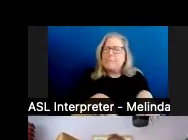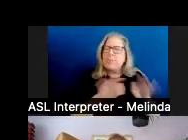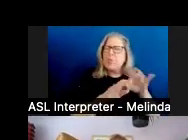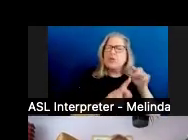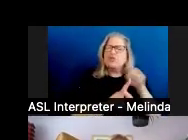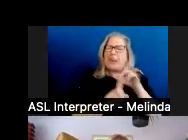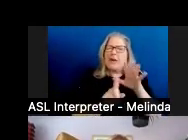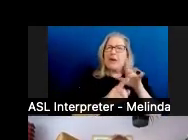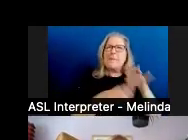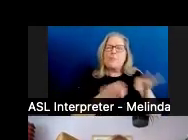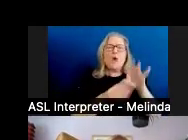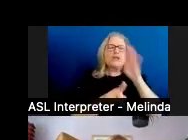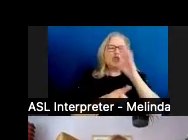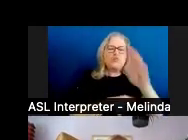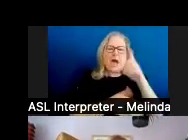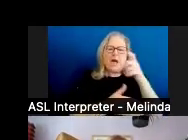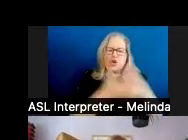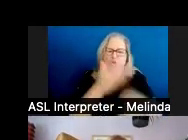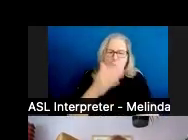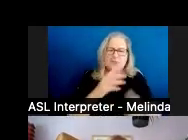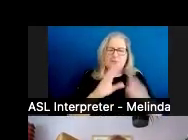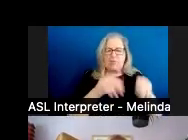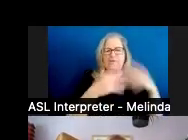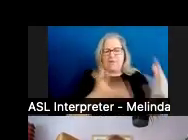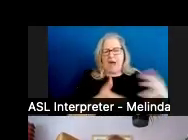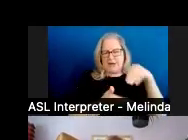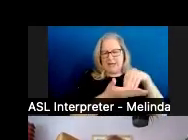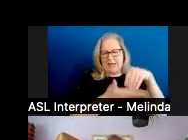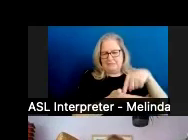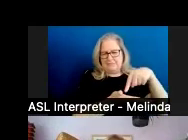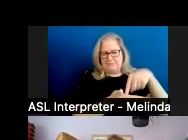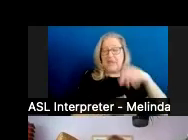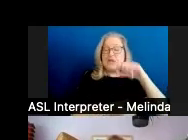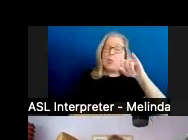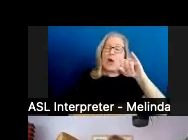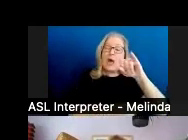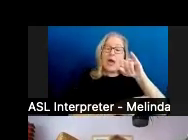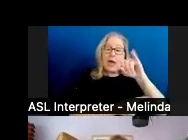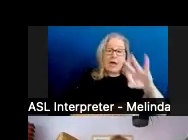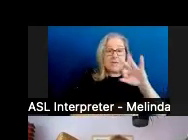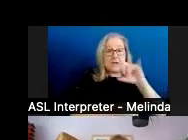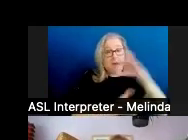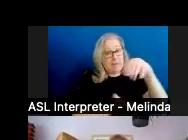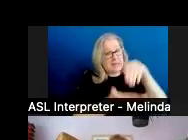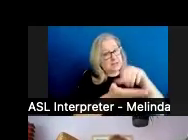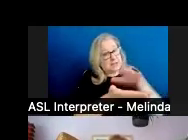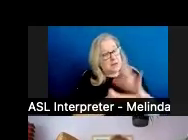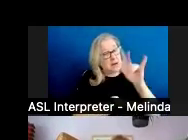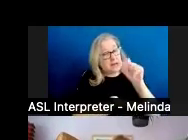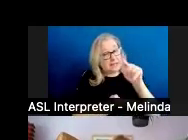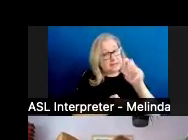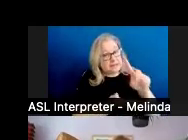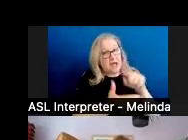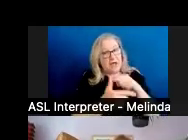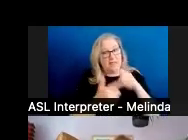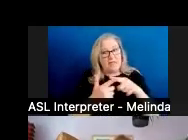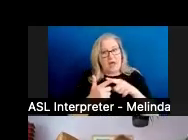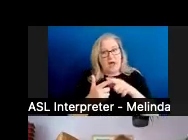to direct cost limitations that are provided in the FOA. So if nothing is listed, that's actually shifting it back to you as the applicant